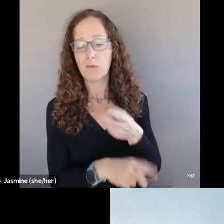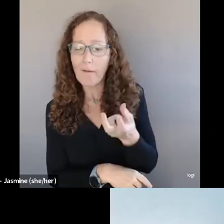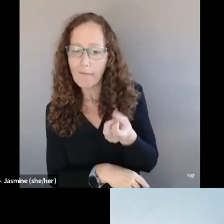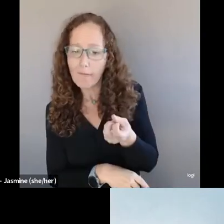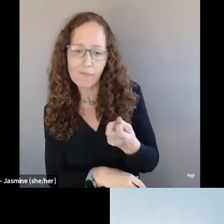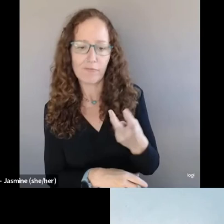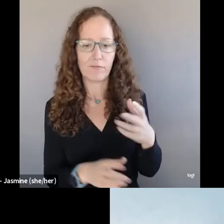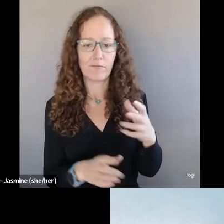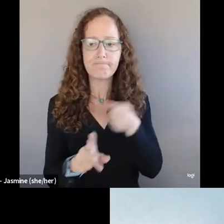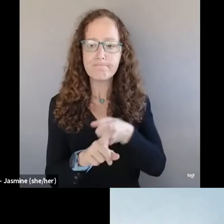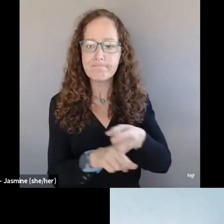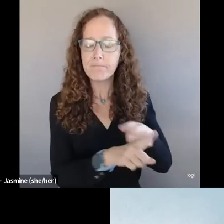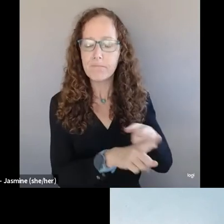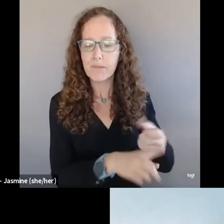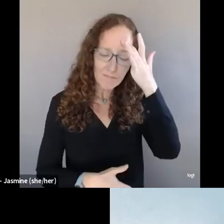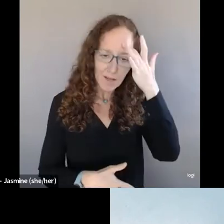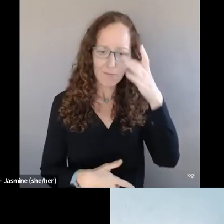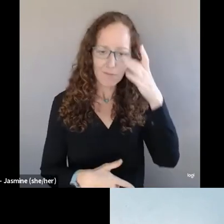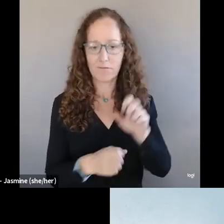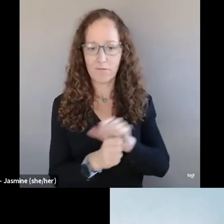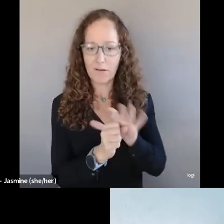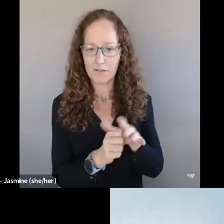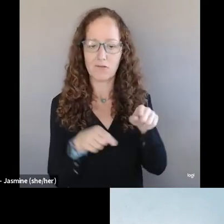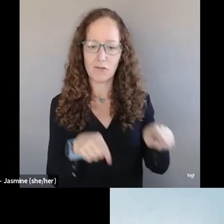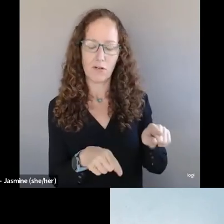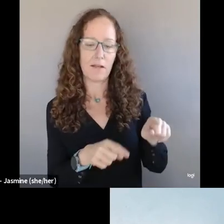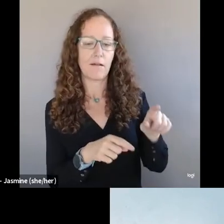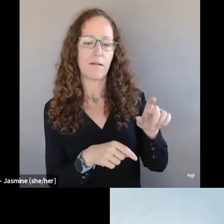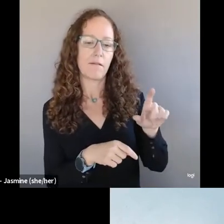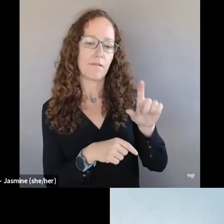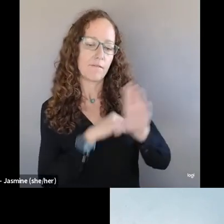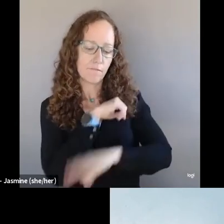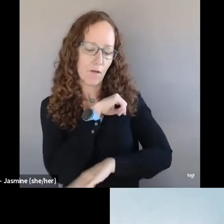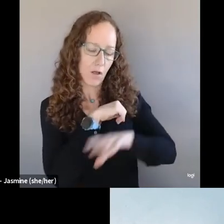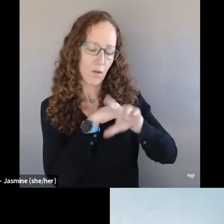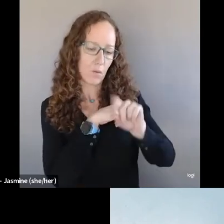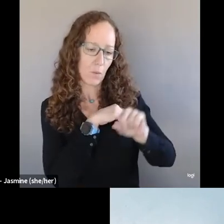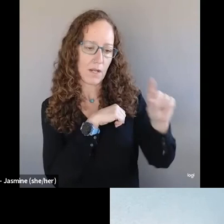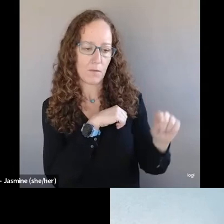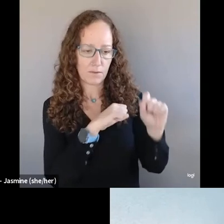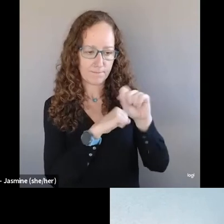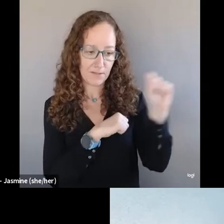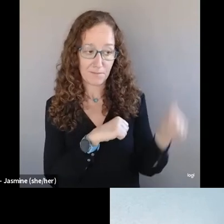semester. But the black population in Pittsburgh were